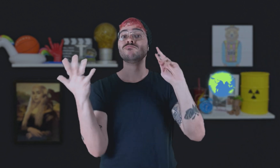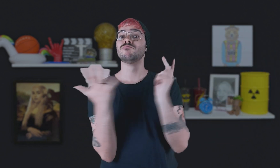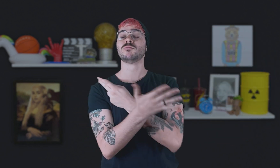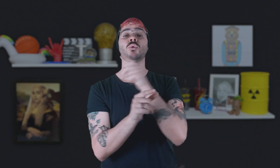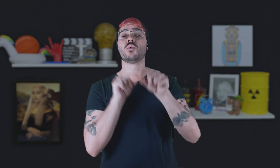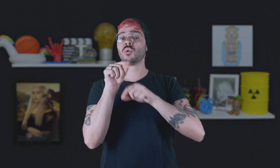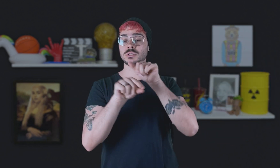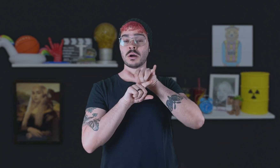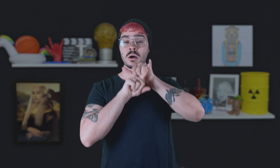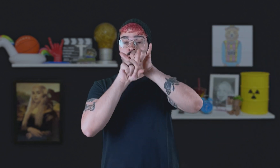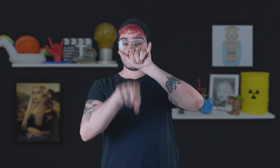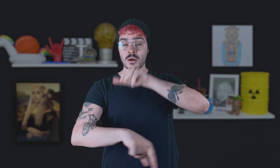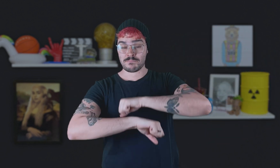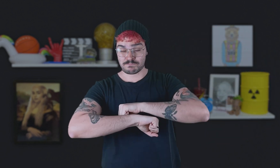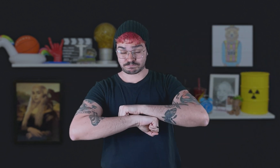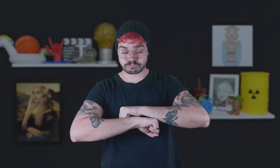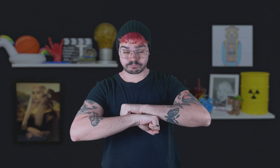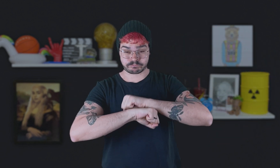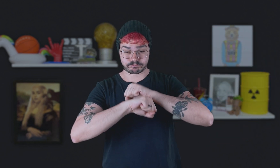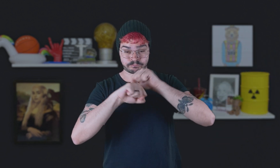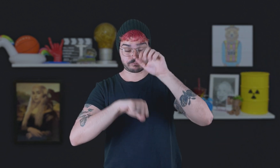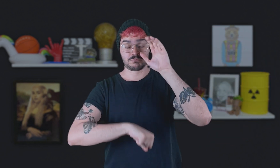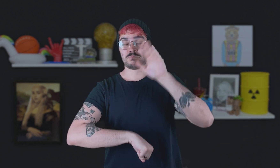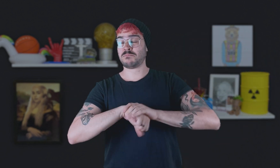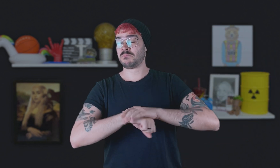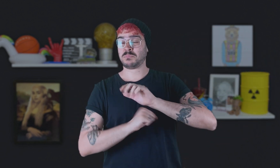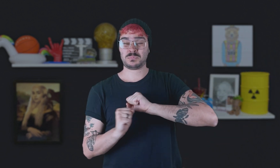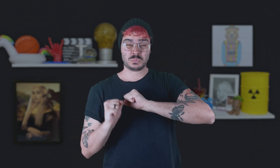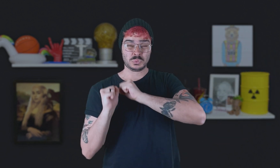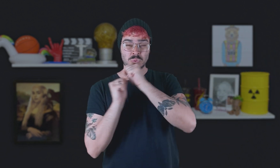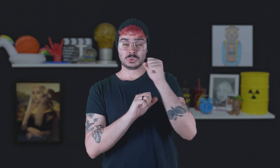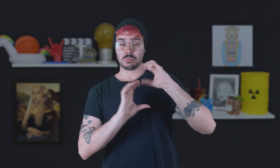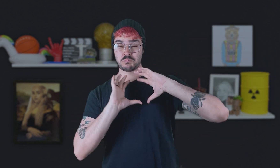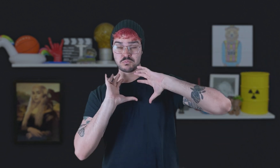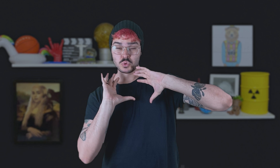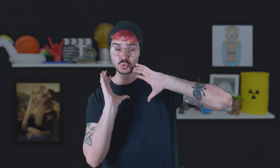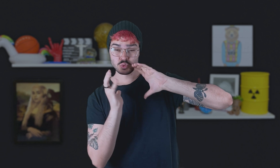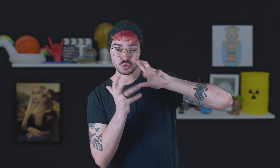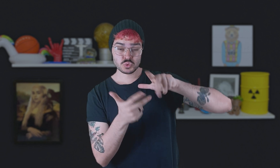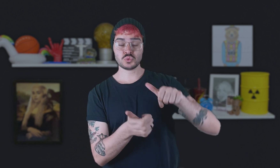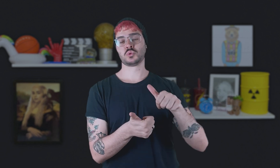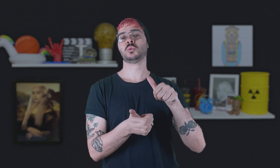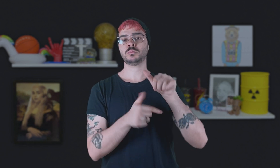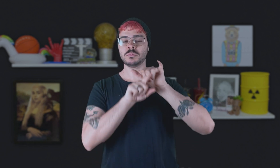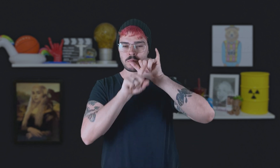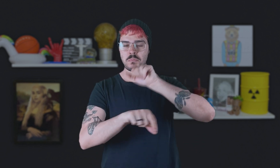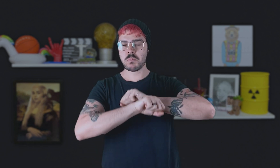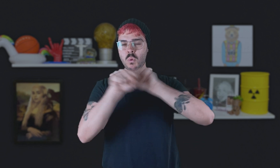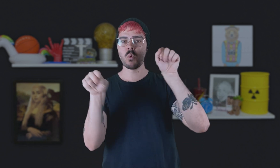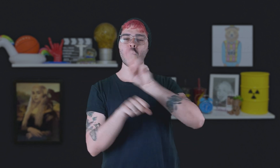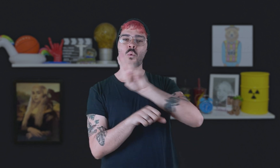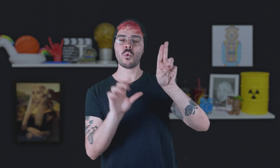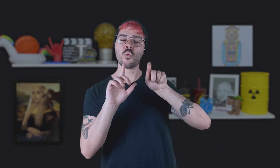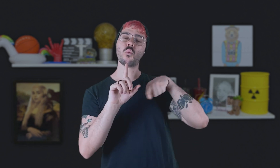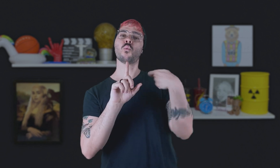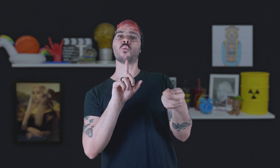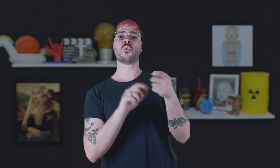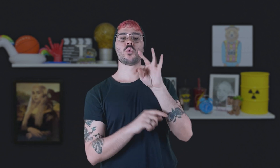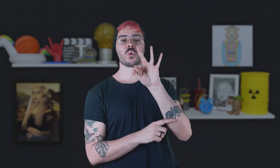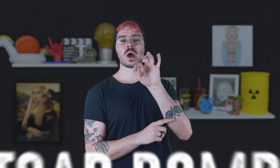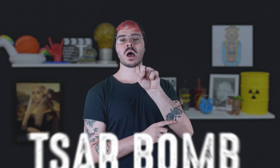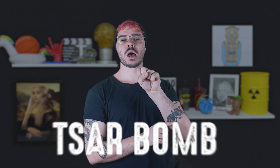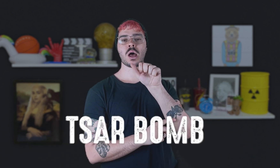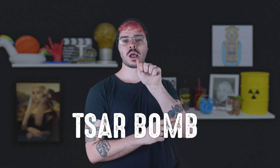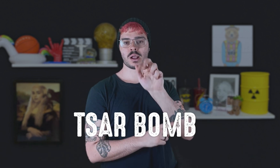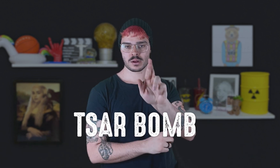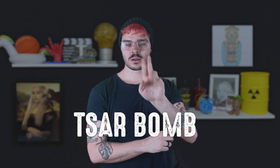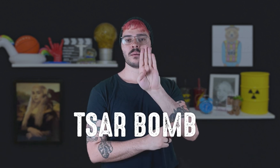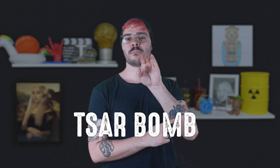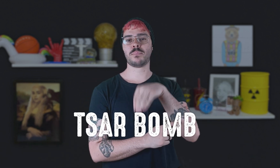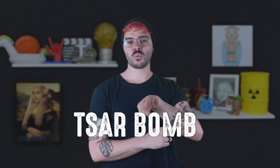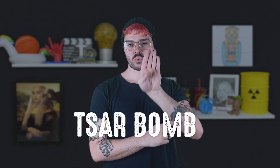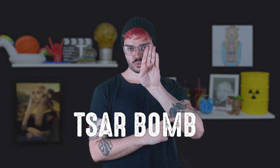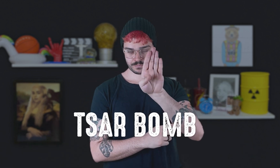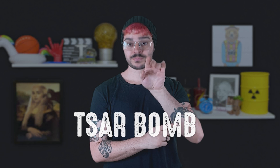the test of the most powerful bomb of all, the Tsar Bomb, was carried out,